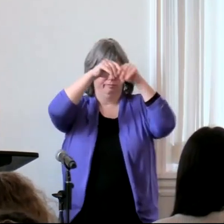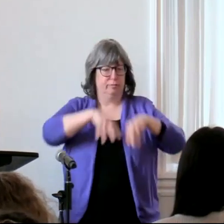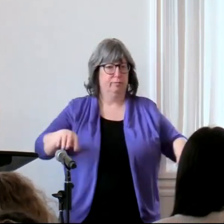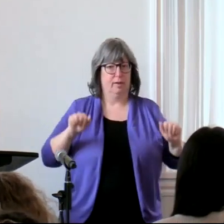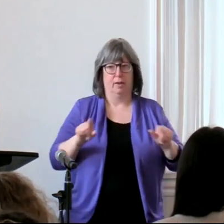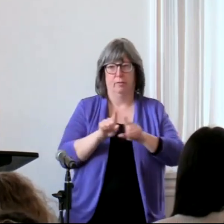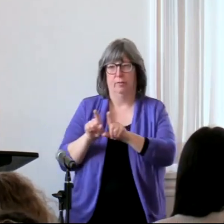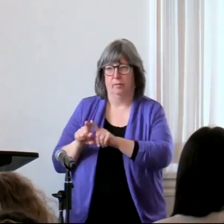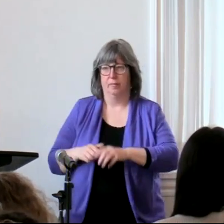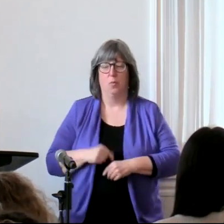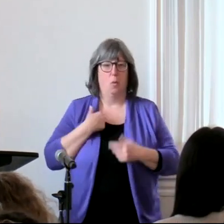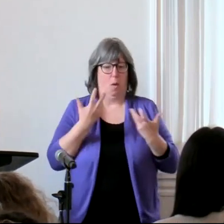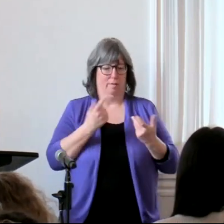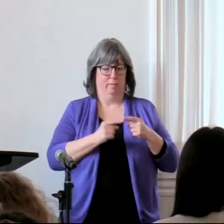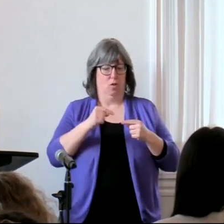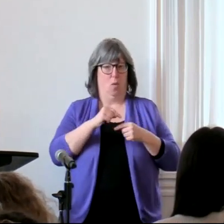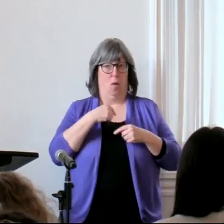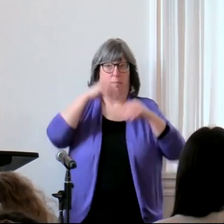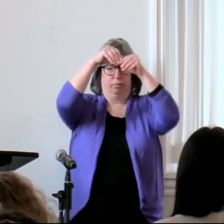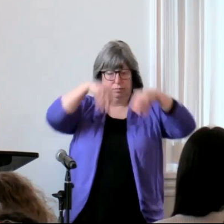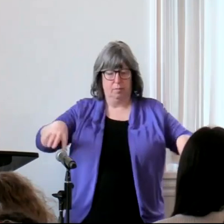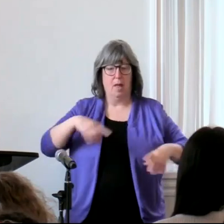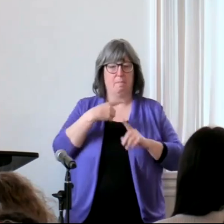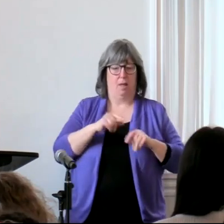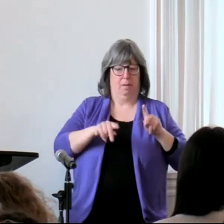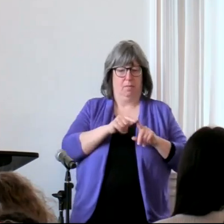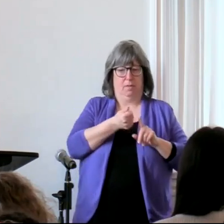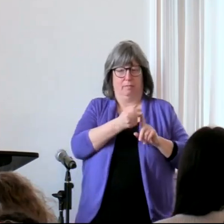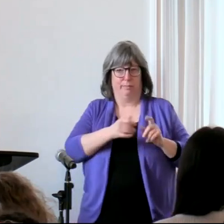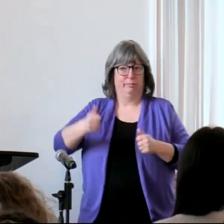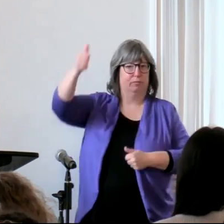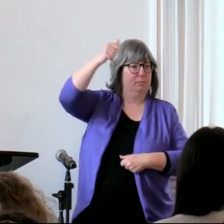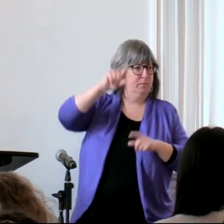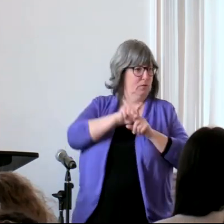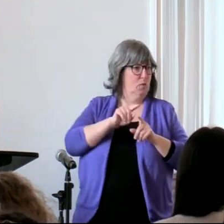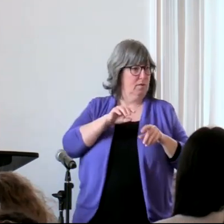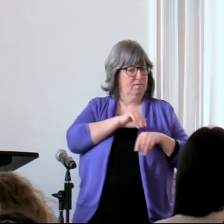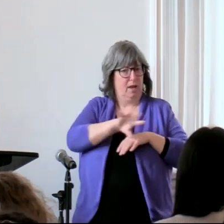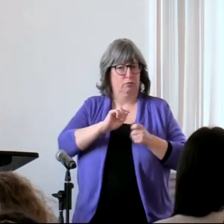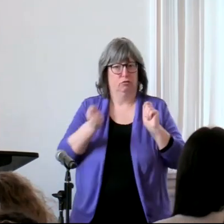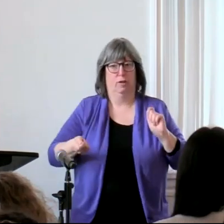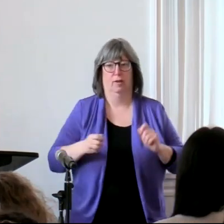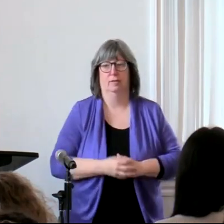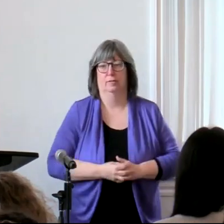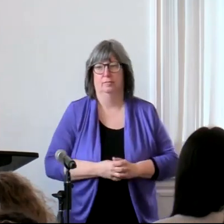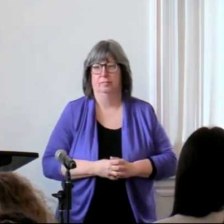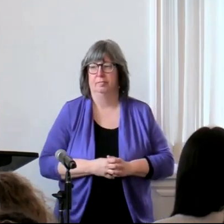and we want both to happen. With the movement happening somewhere in between. With this in mind,